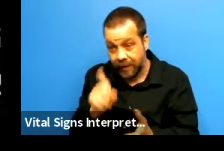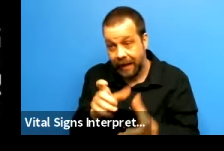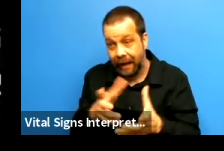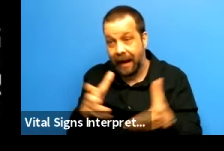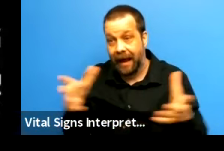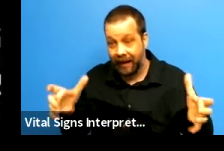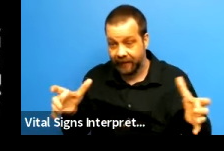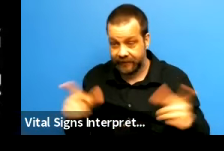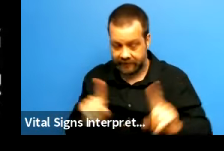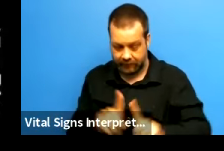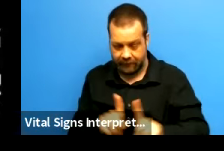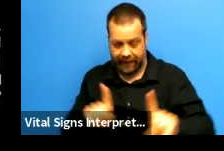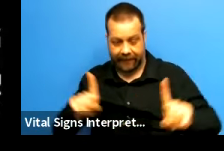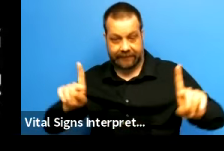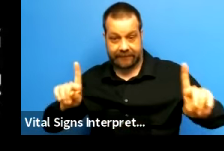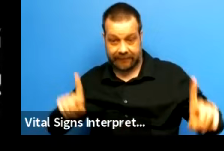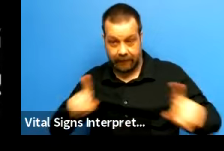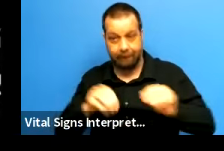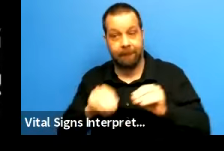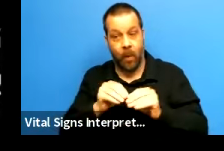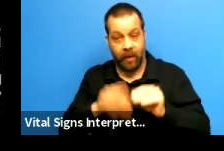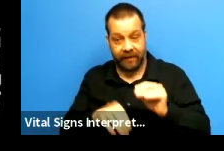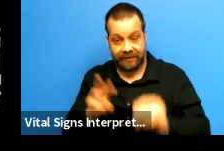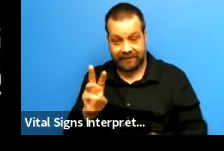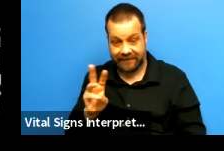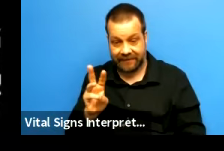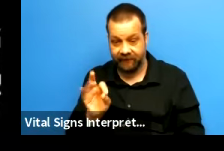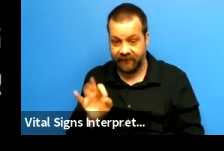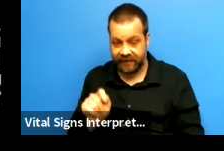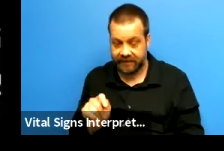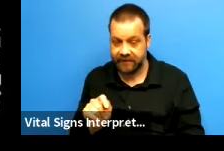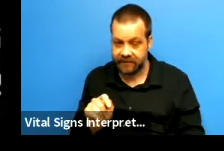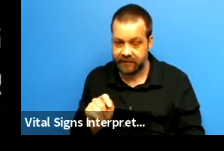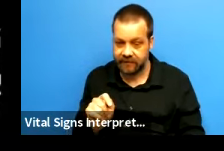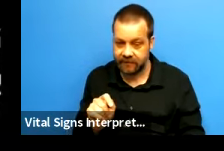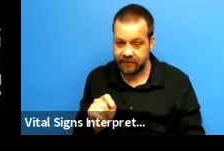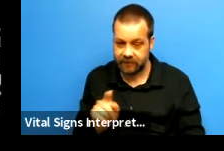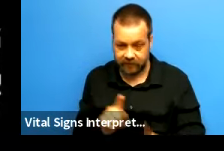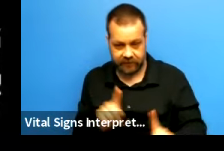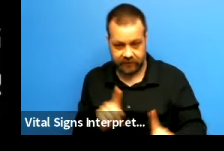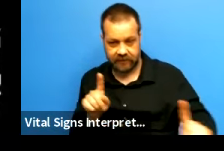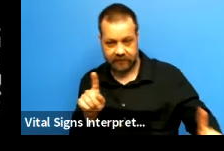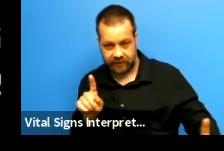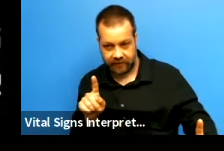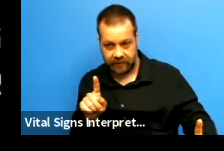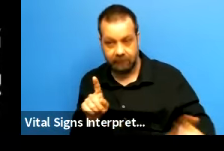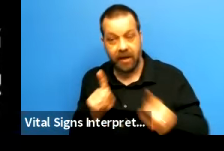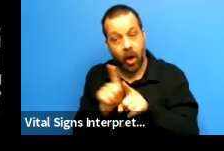making sure folks are aware of those changes as well that they are ADA compliant.